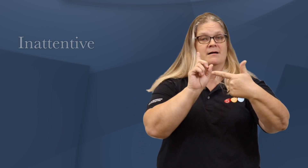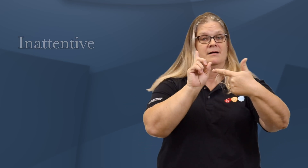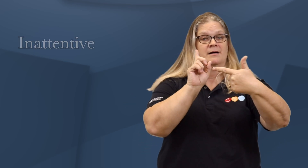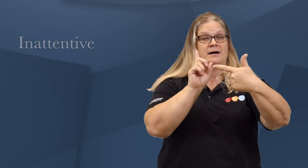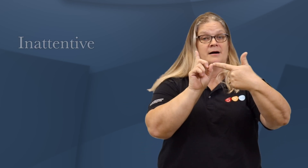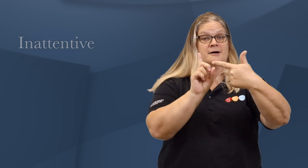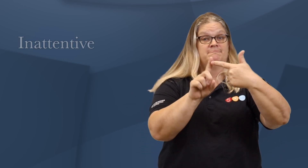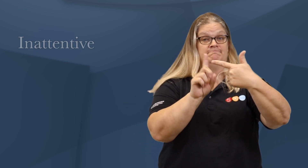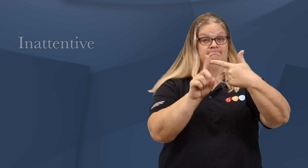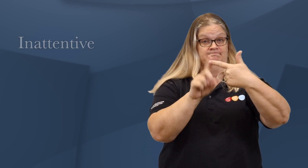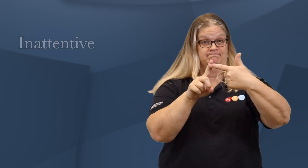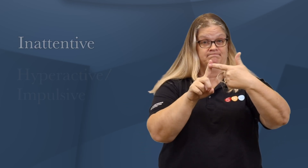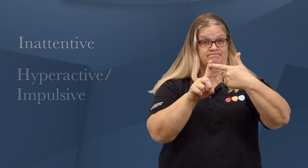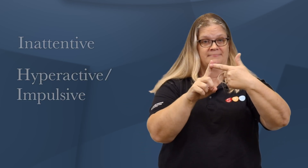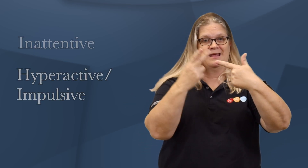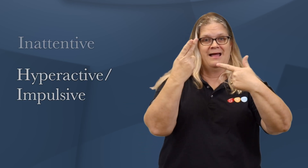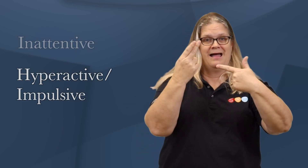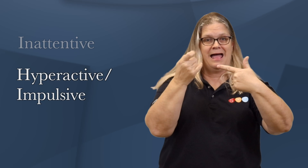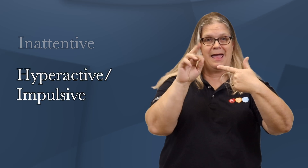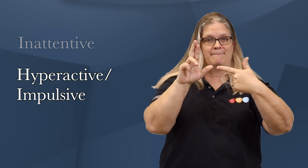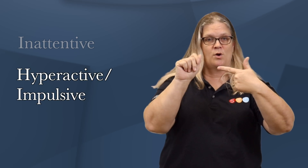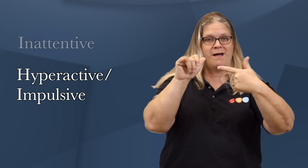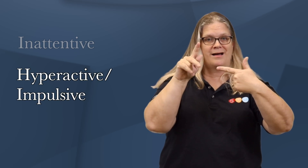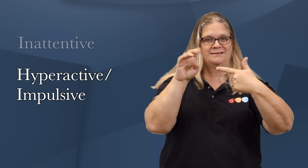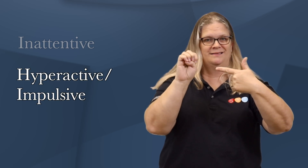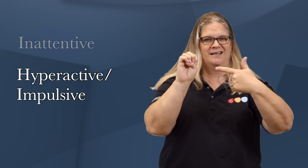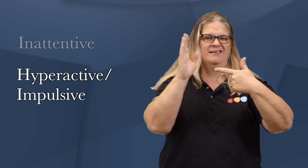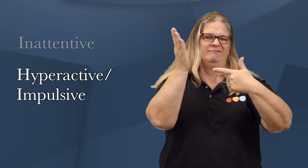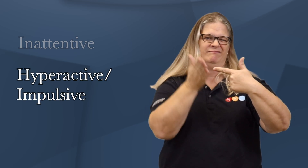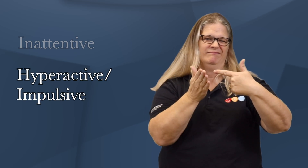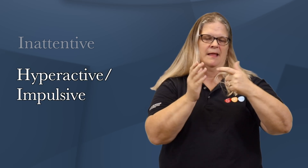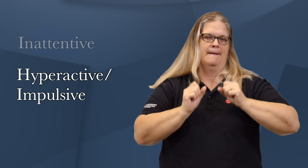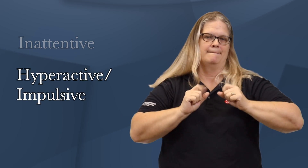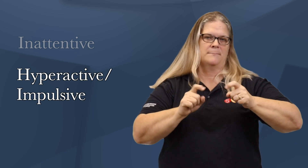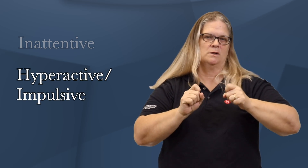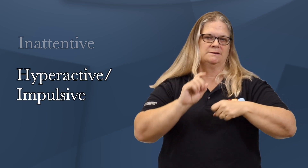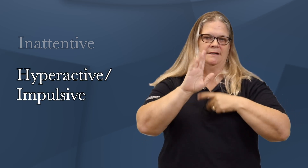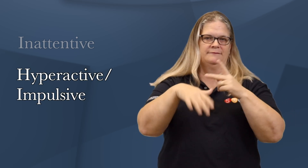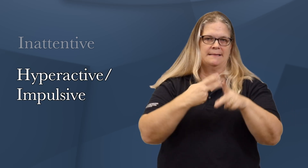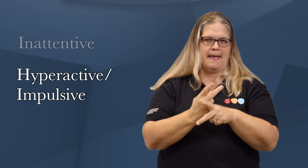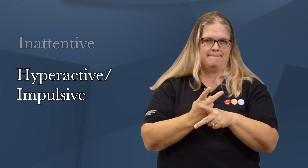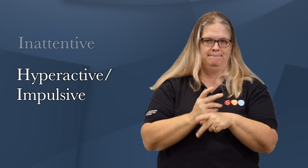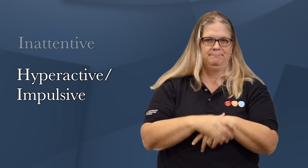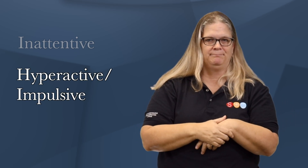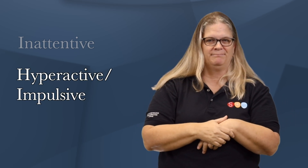The second is hyperactive/impulsive type.